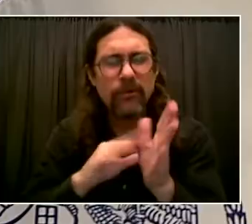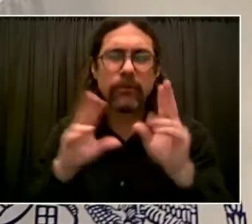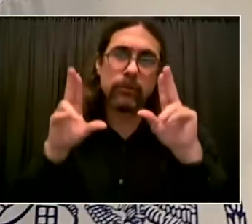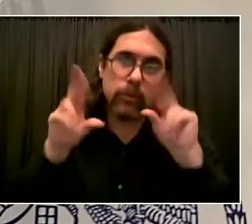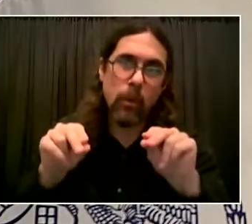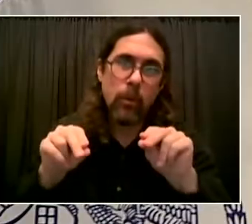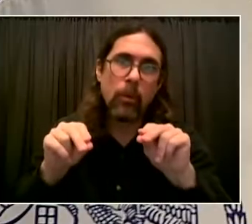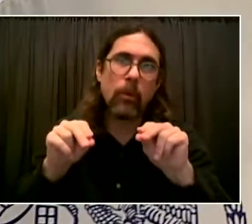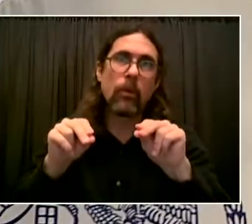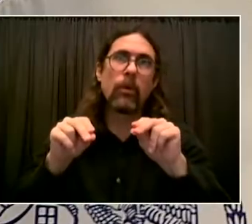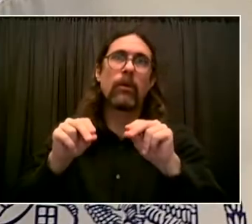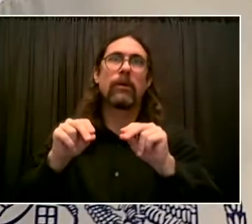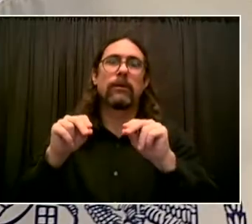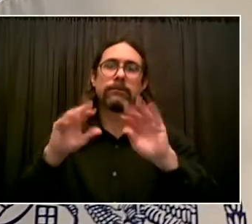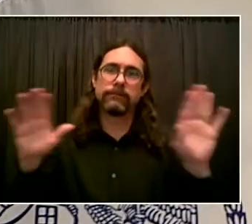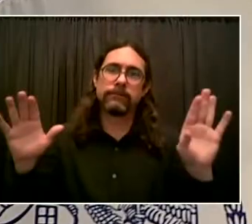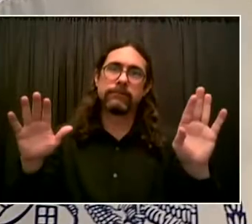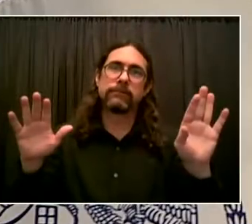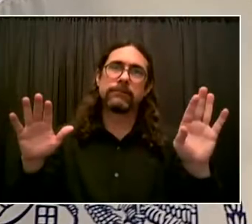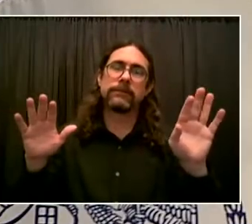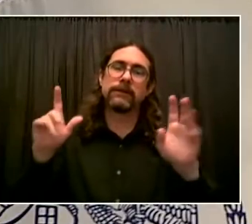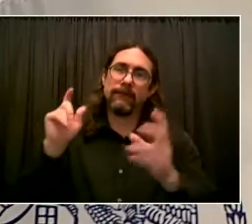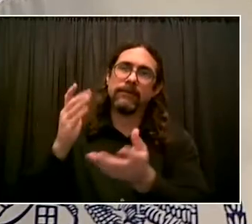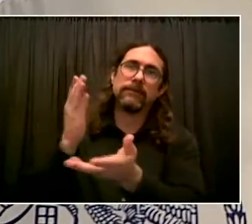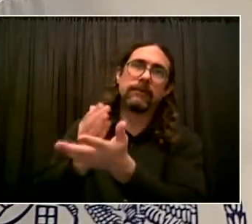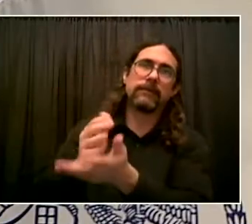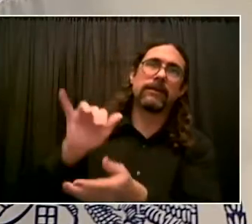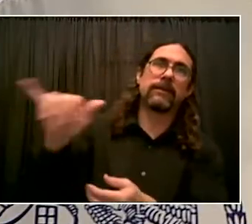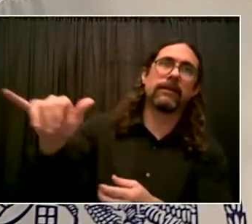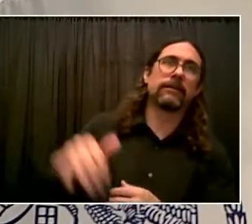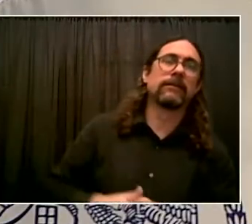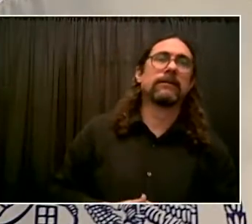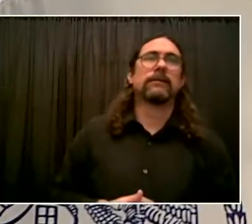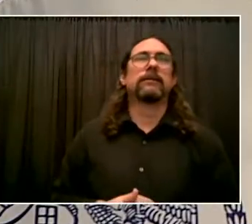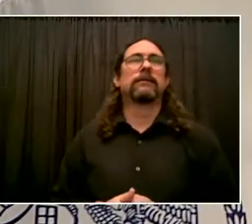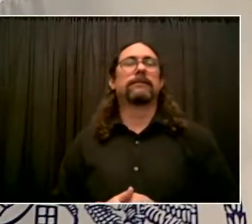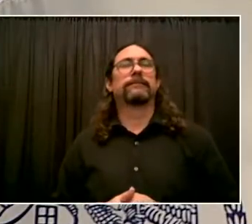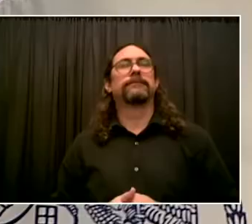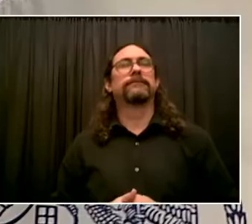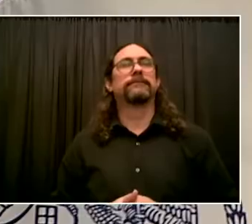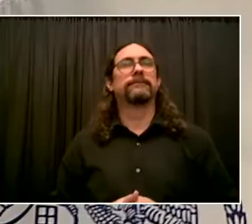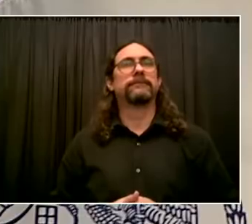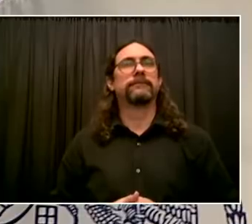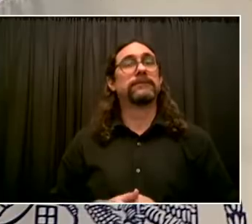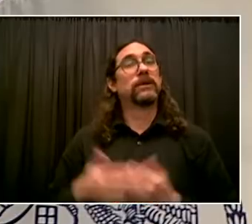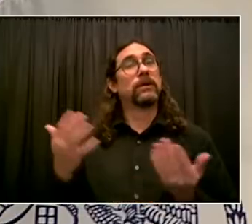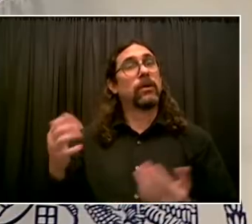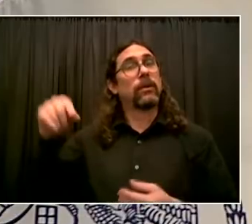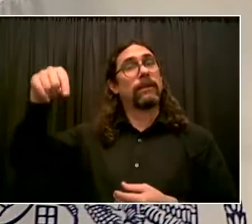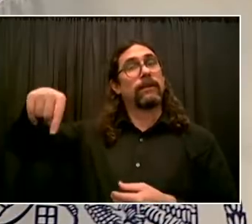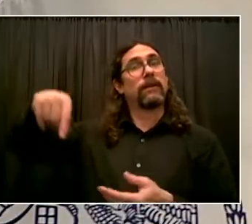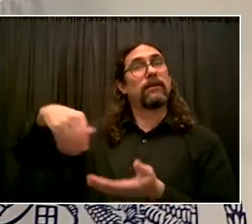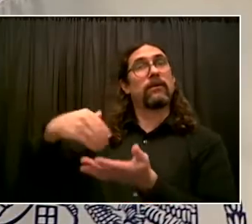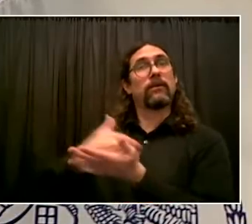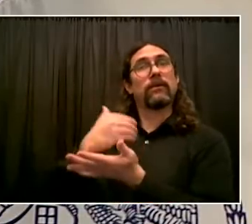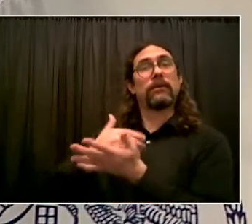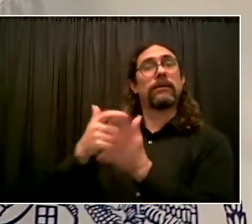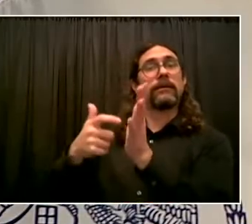KIDS. KIDS COULDN'T BE IN SCHOOL, BUSINESSES SHUT DOWN, PEOPLE LOST THEIR LIVELIHOOD, WE CANNOT LET THAT